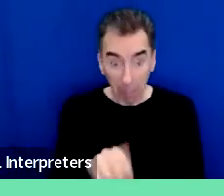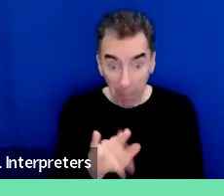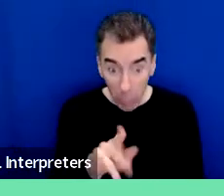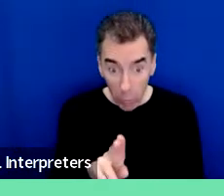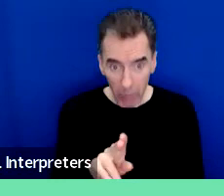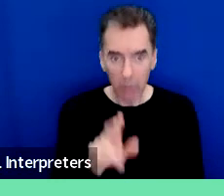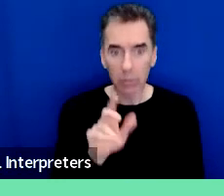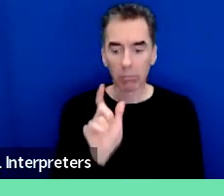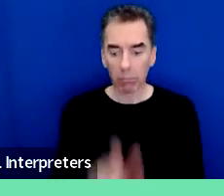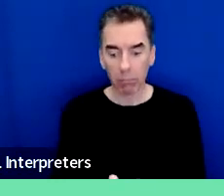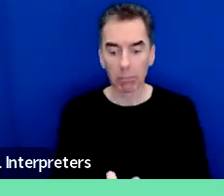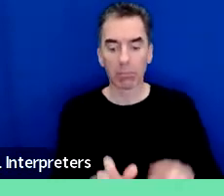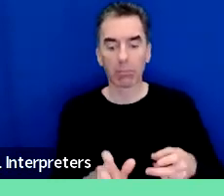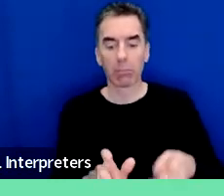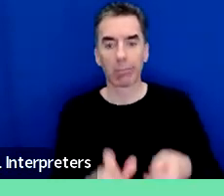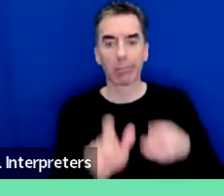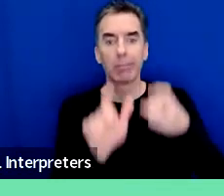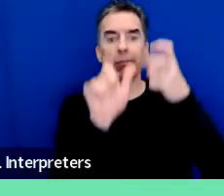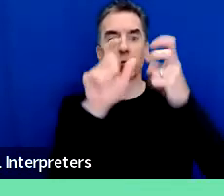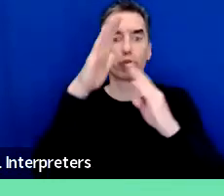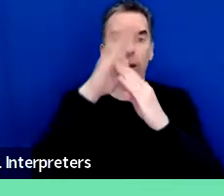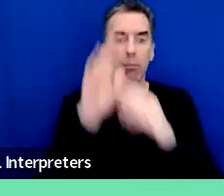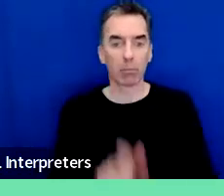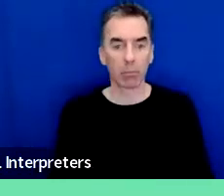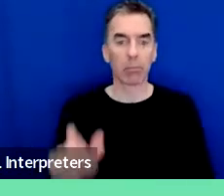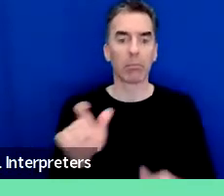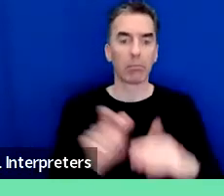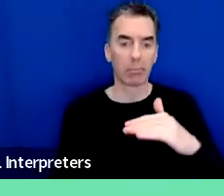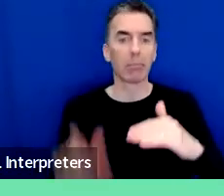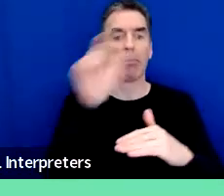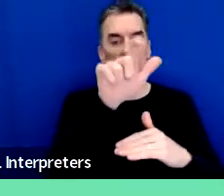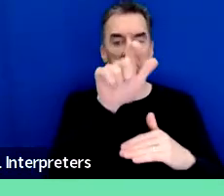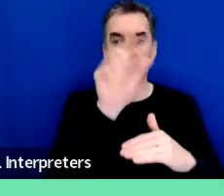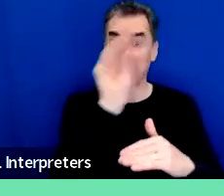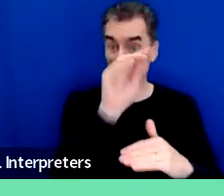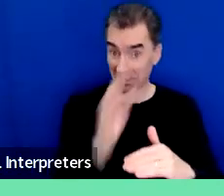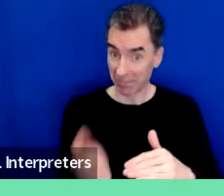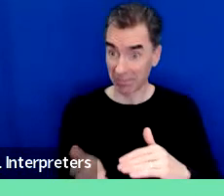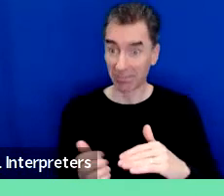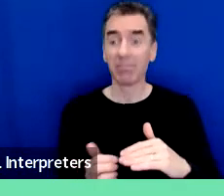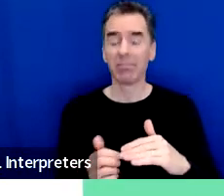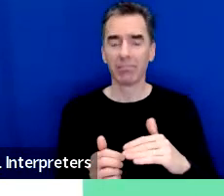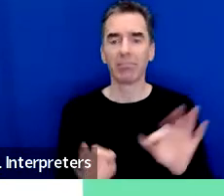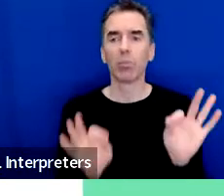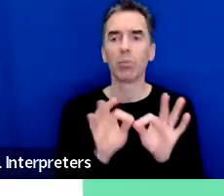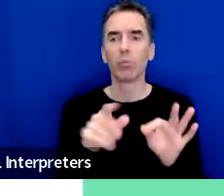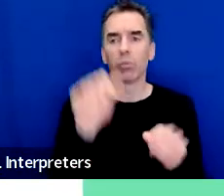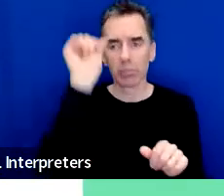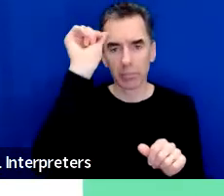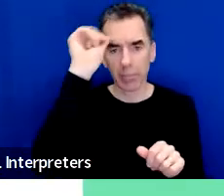to the top here so that you can see that there. And then just remember to click Save at the bottom here.